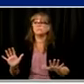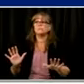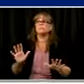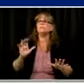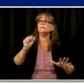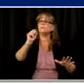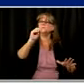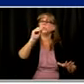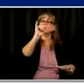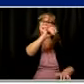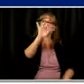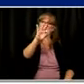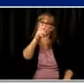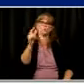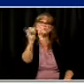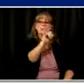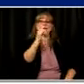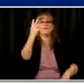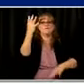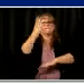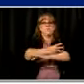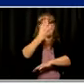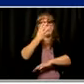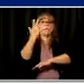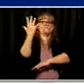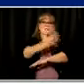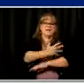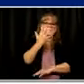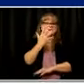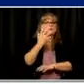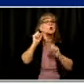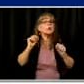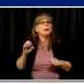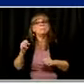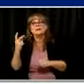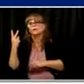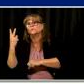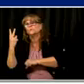range and and then some that simply aren't getting better and are there for four five six weeks